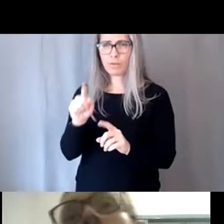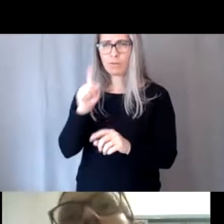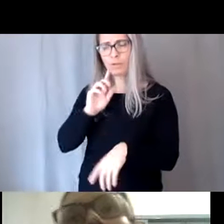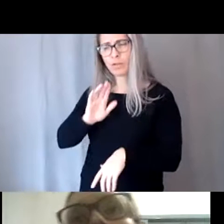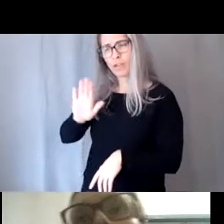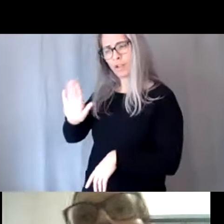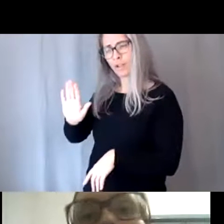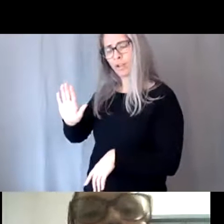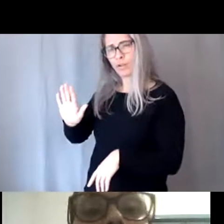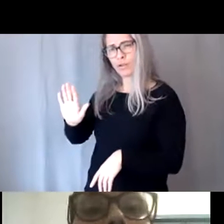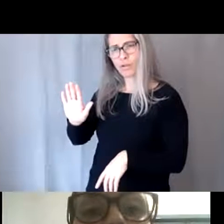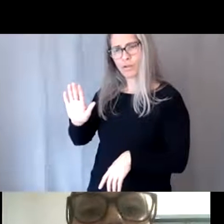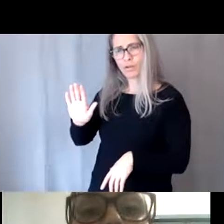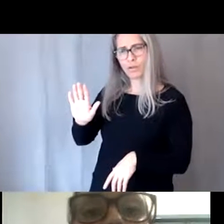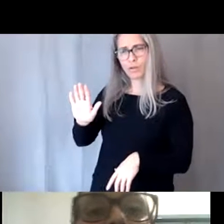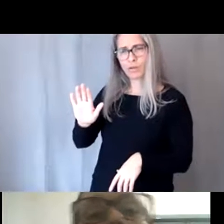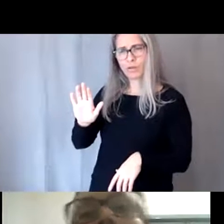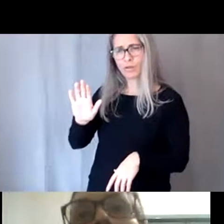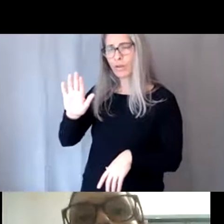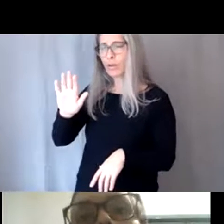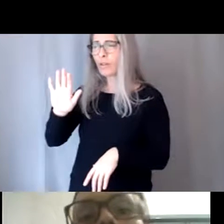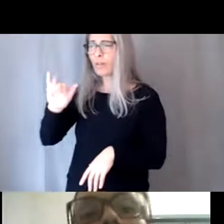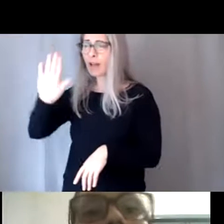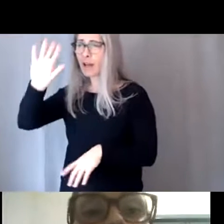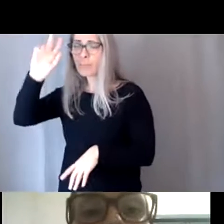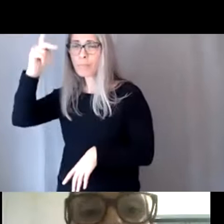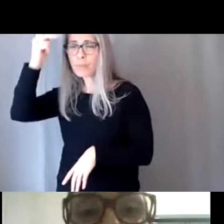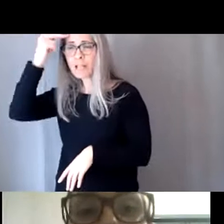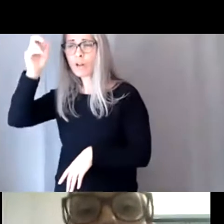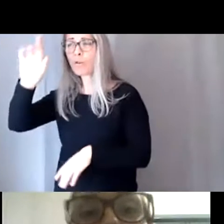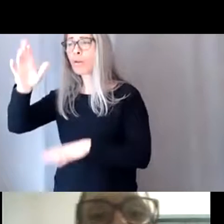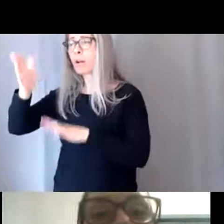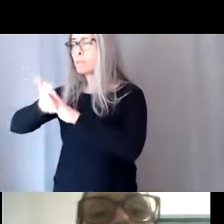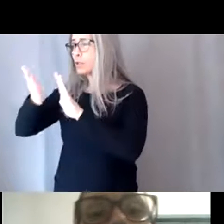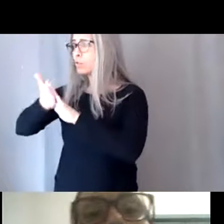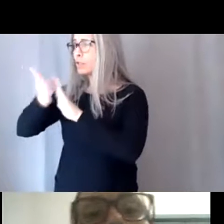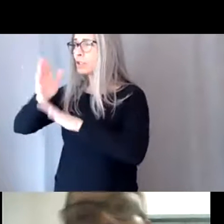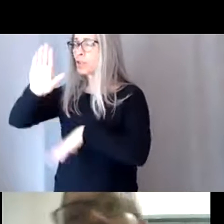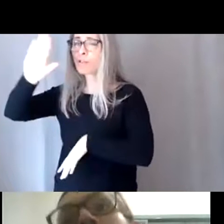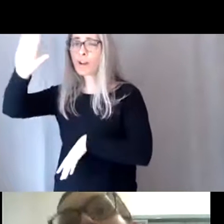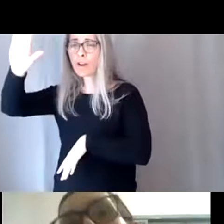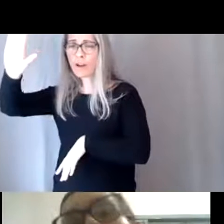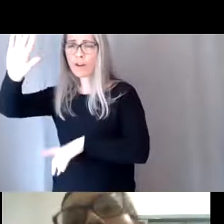being prepared in the political level or the classifications level